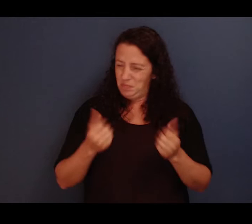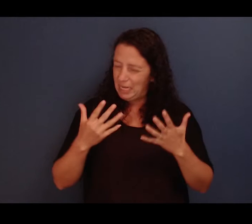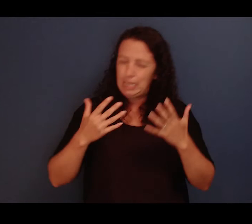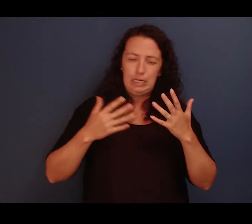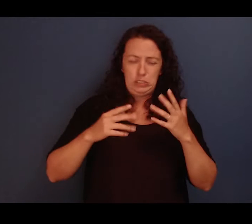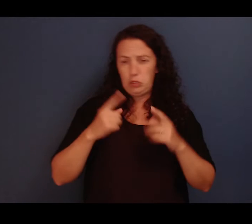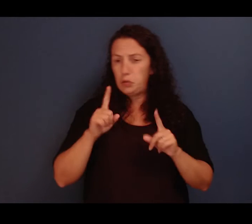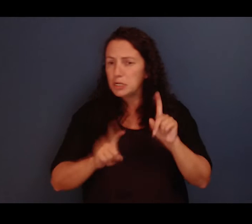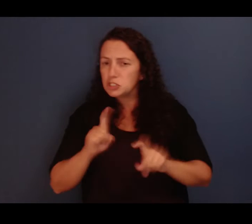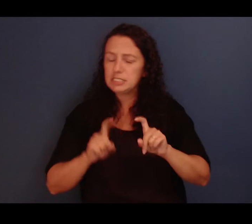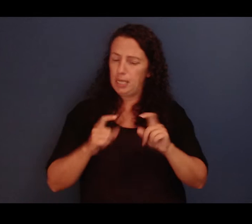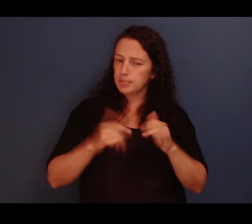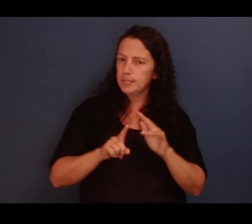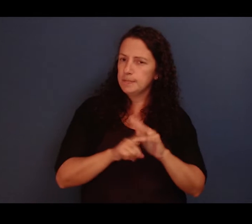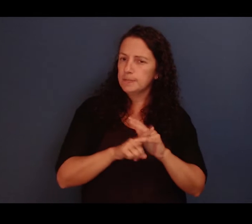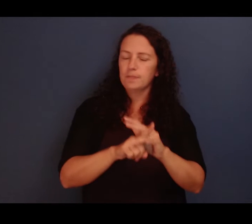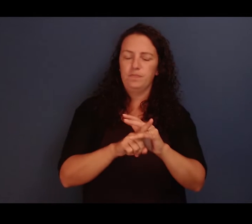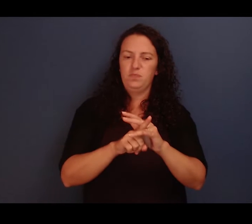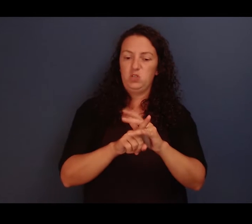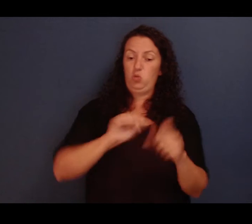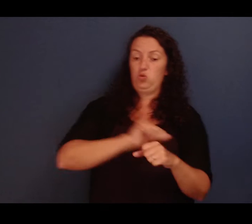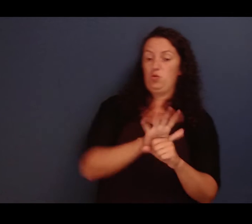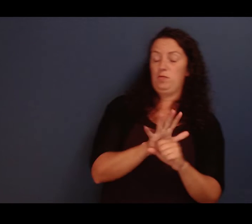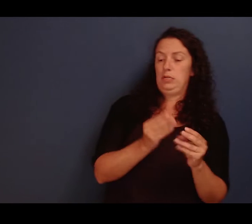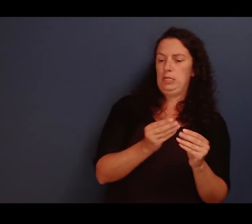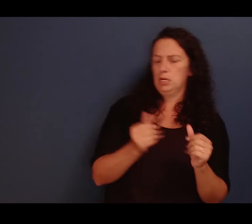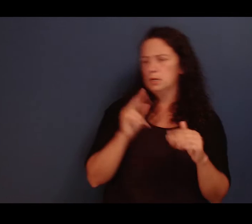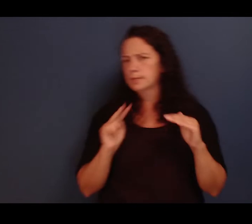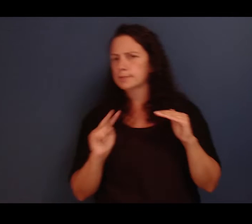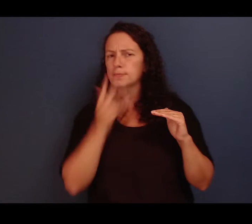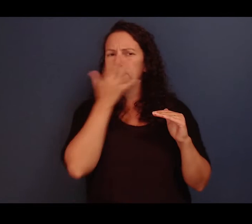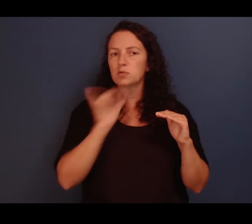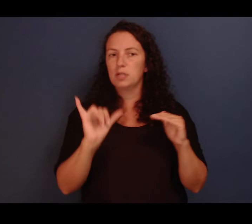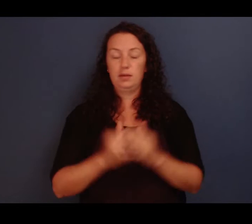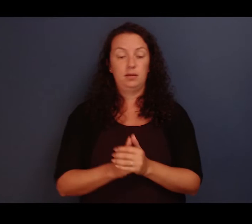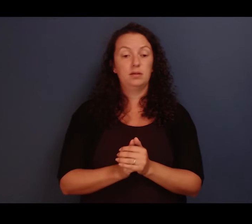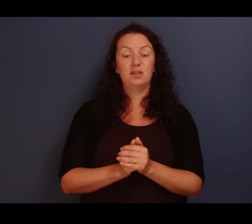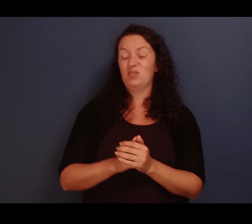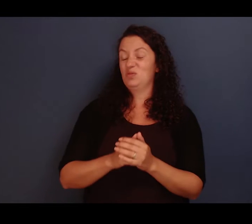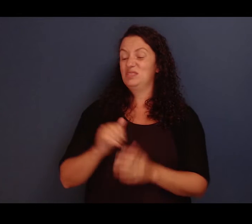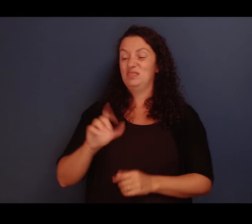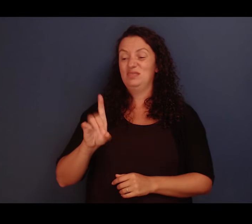are surfacing as we contemplate a post-pandemic reality. Critical demographic shifts will